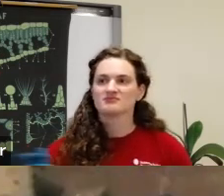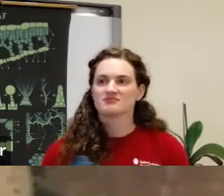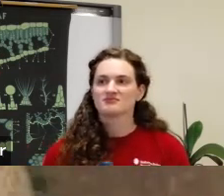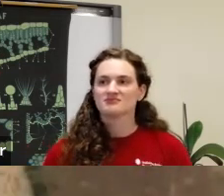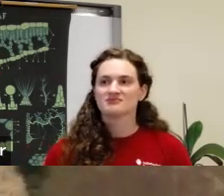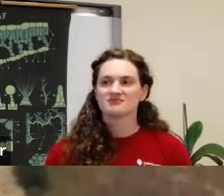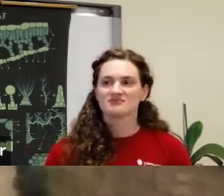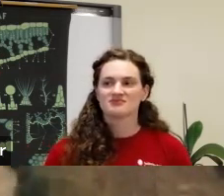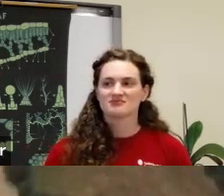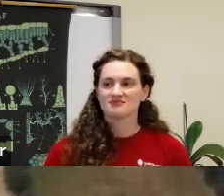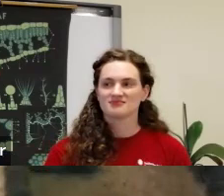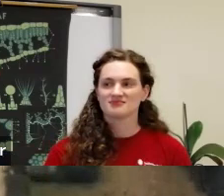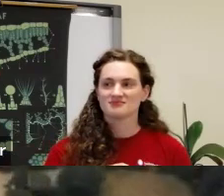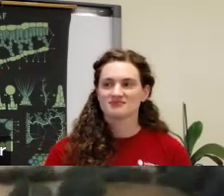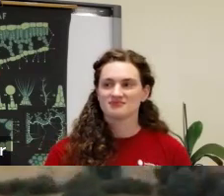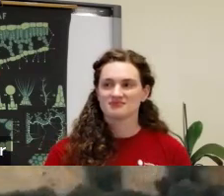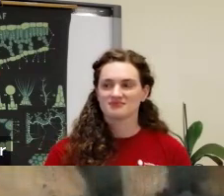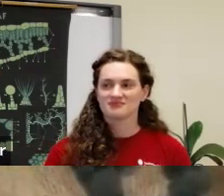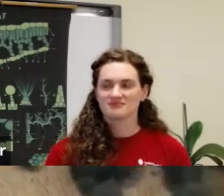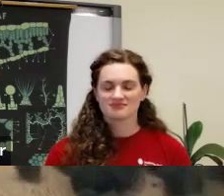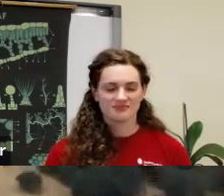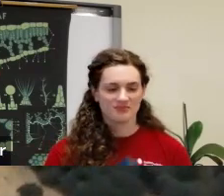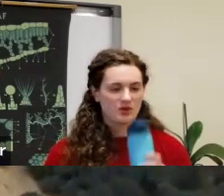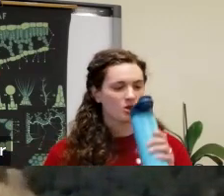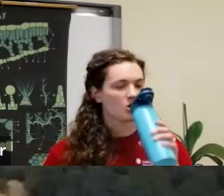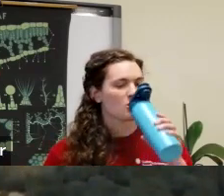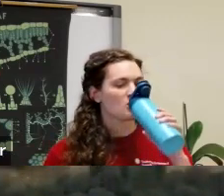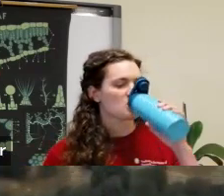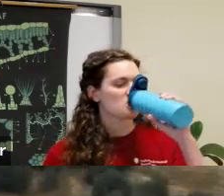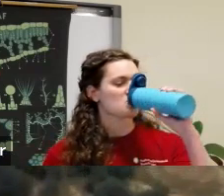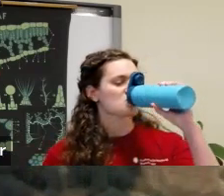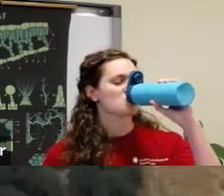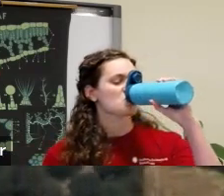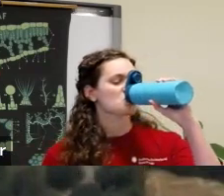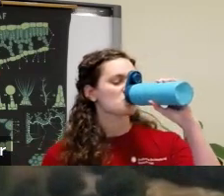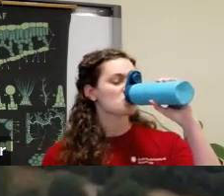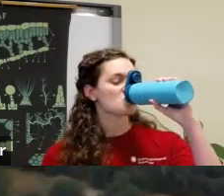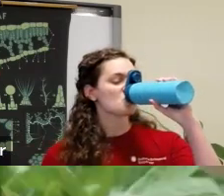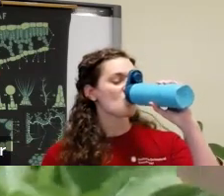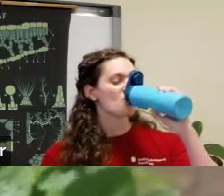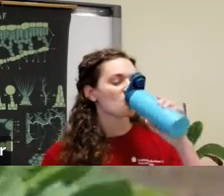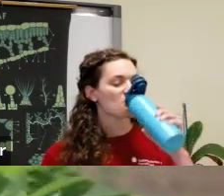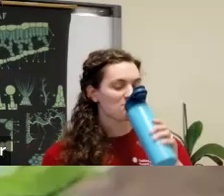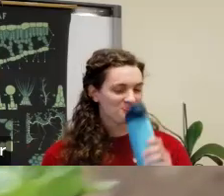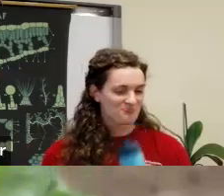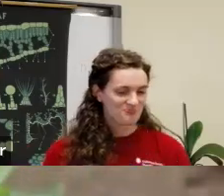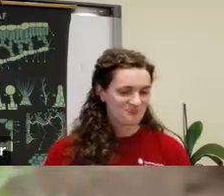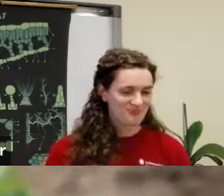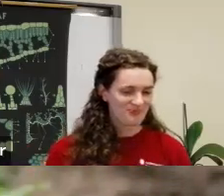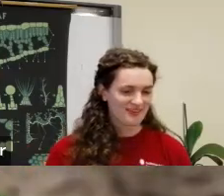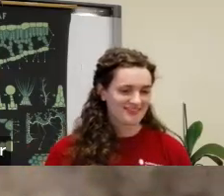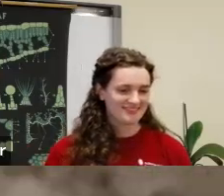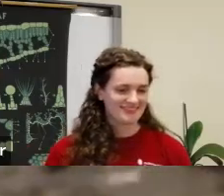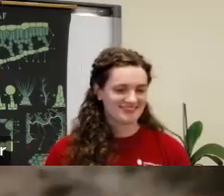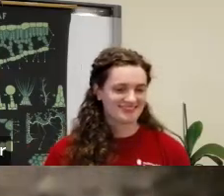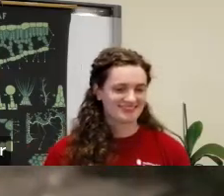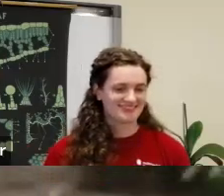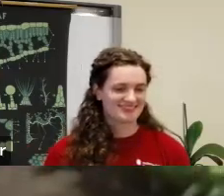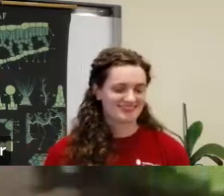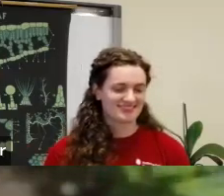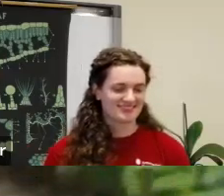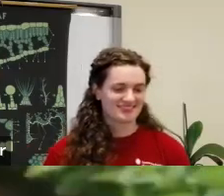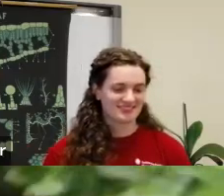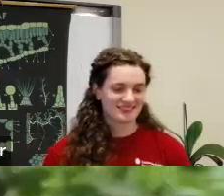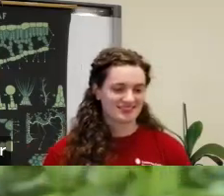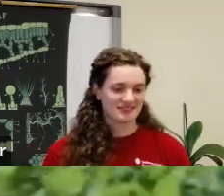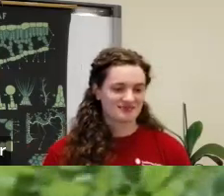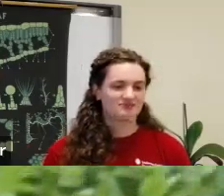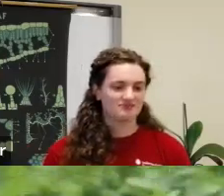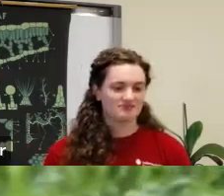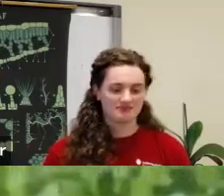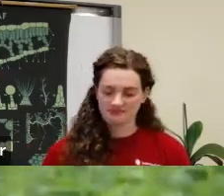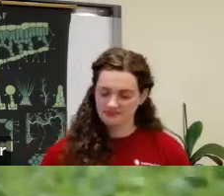We also study agricultural systems like grasslands across the North American great plains, as well as soybean fields here in Maryland to see how we can produce more sustainable systems under these global change factors.